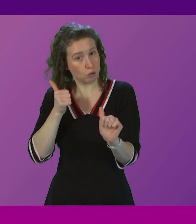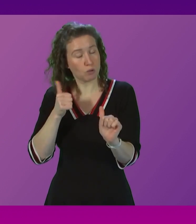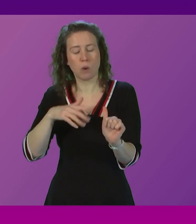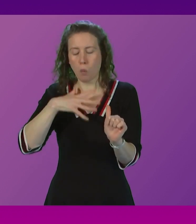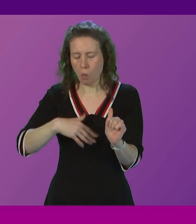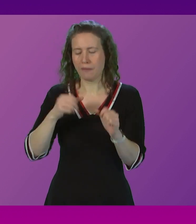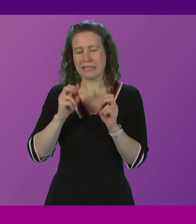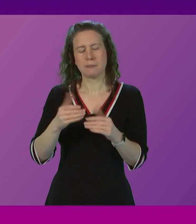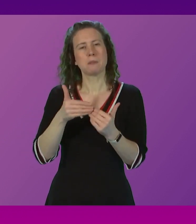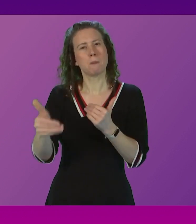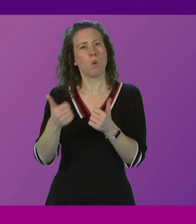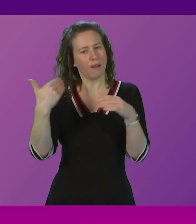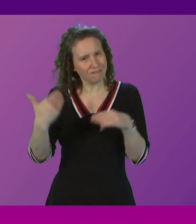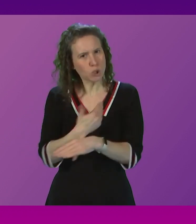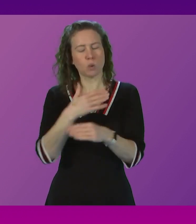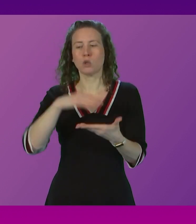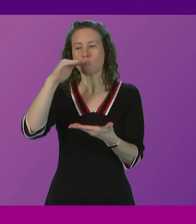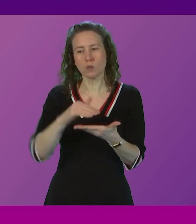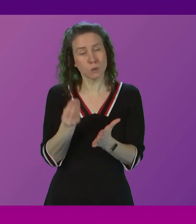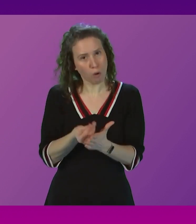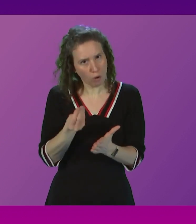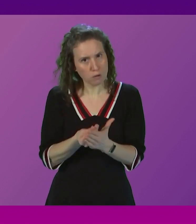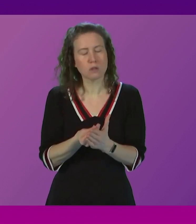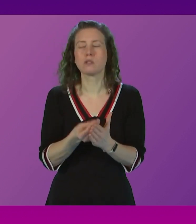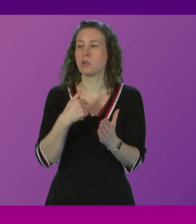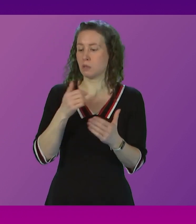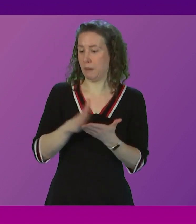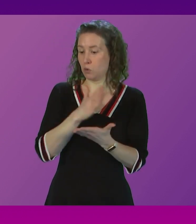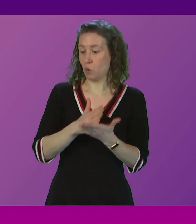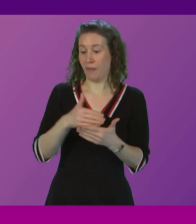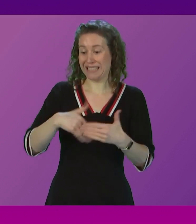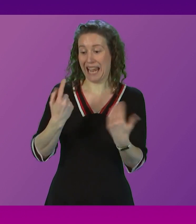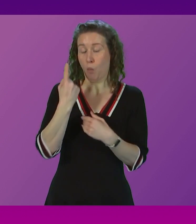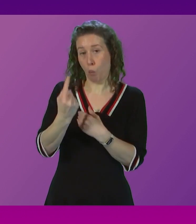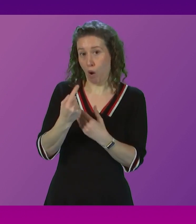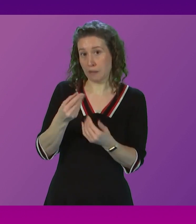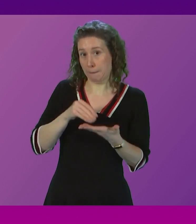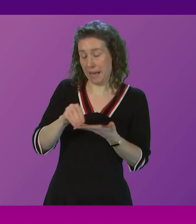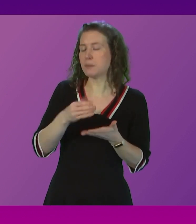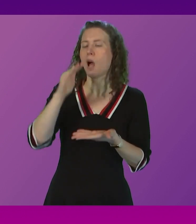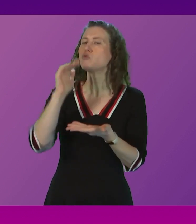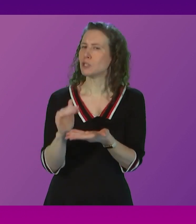more efficient and to reduce costs. Day 1 payments are being reduced; last week,